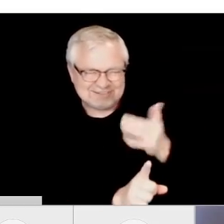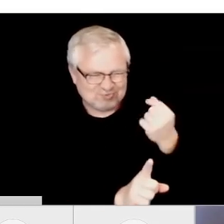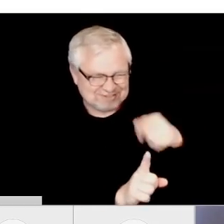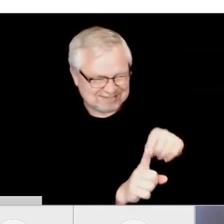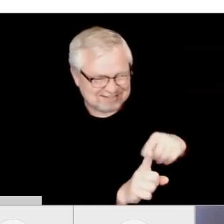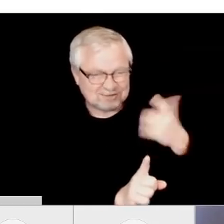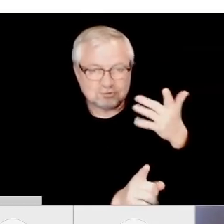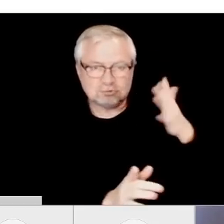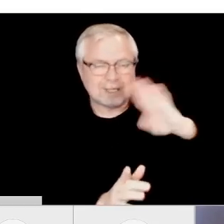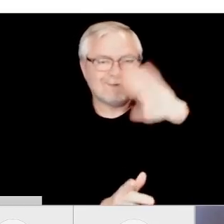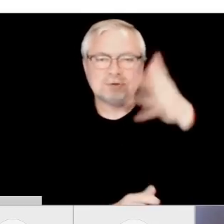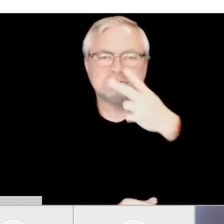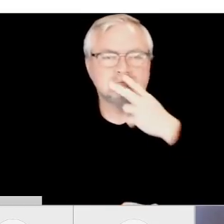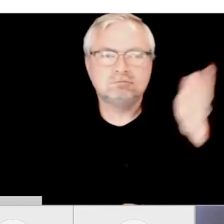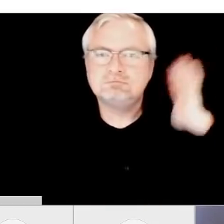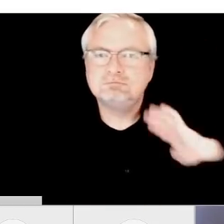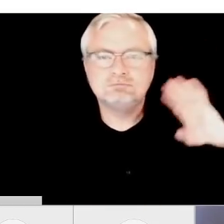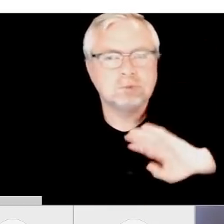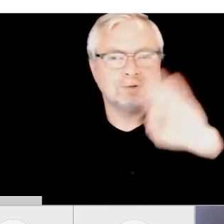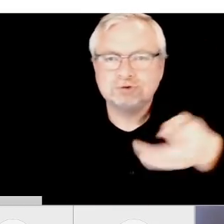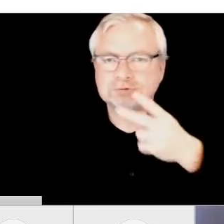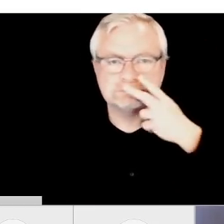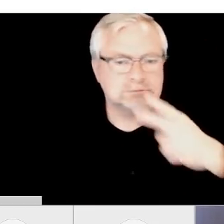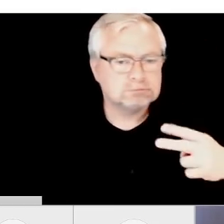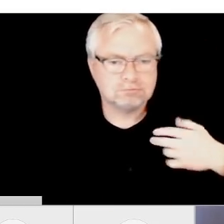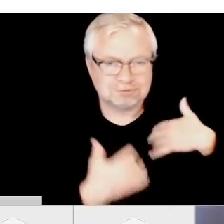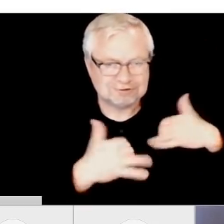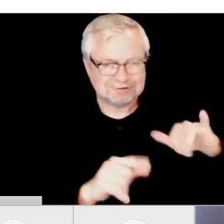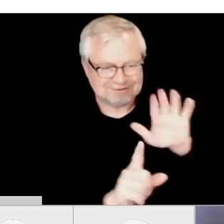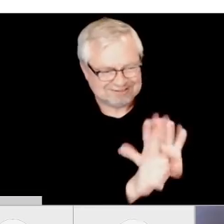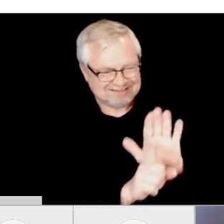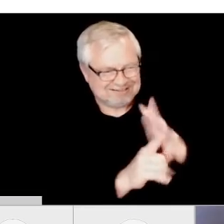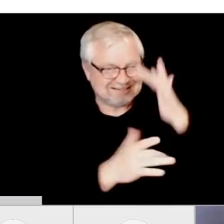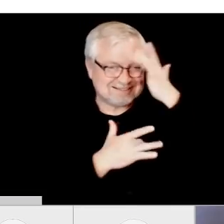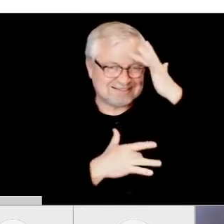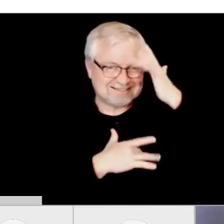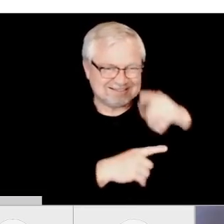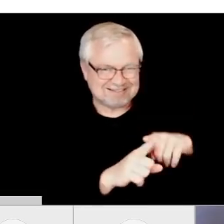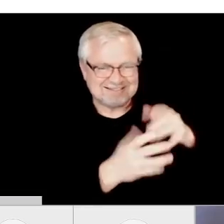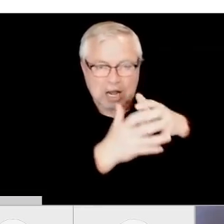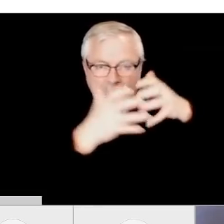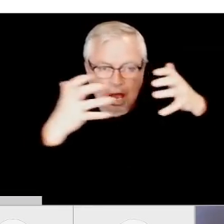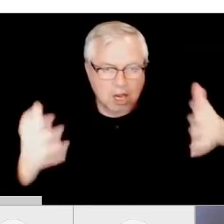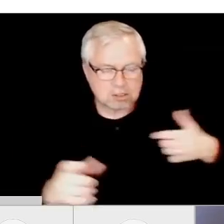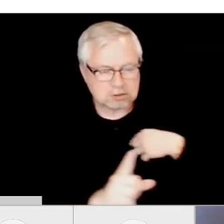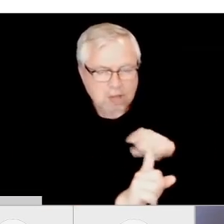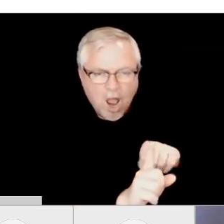and requires a lot of validating, a lot of checking in with experts.